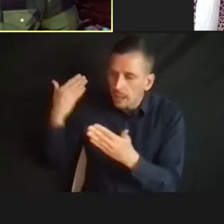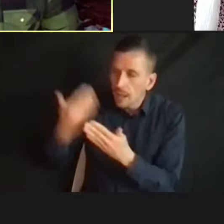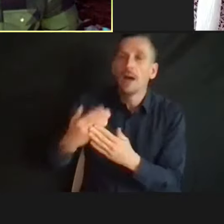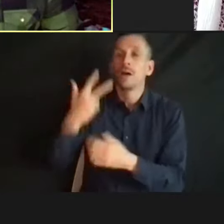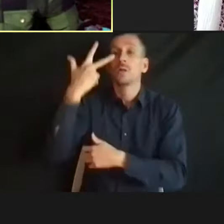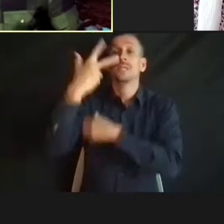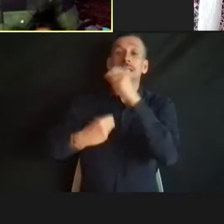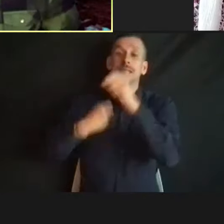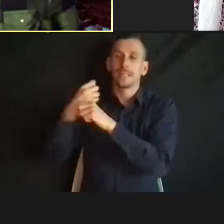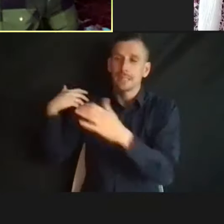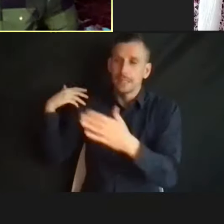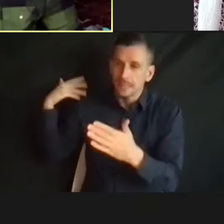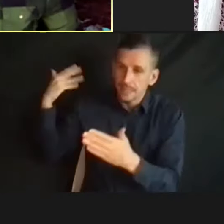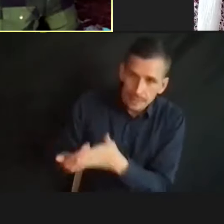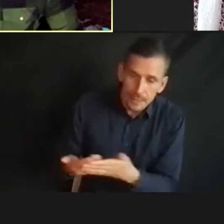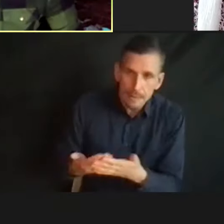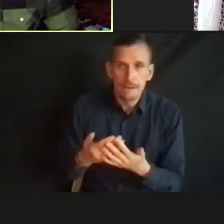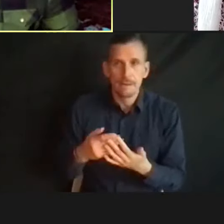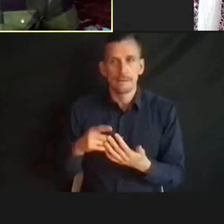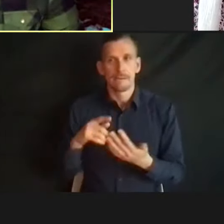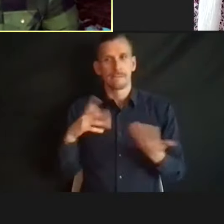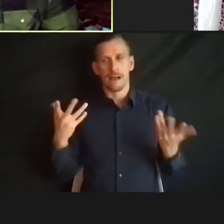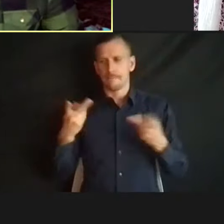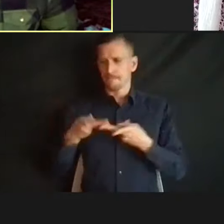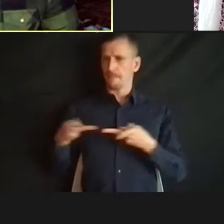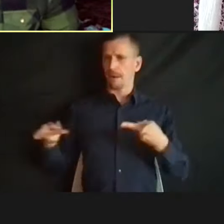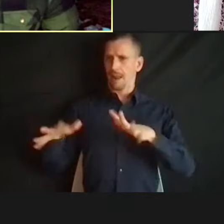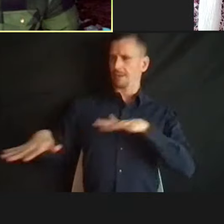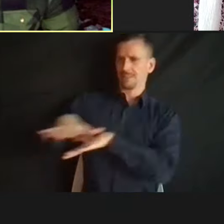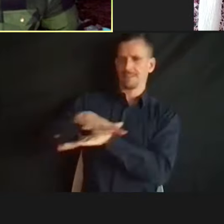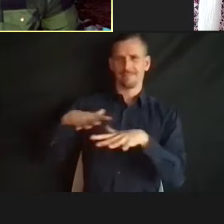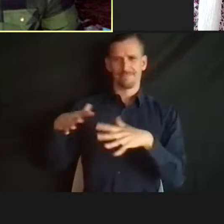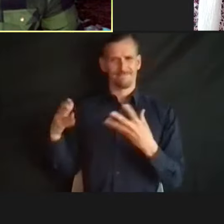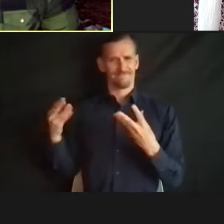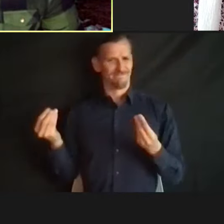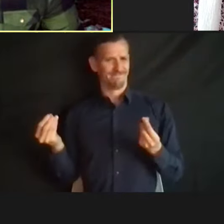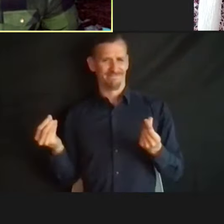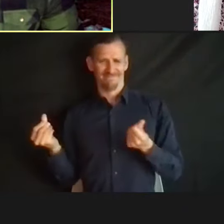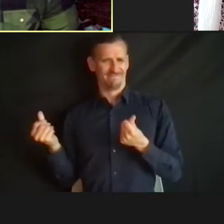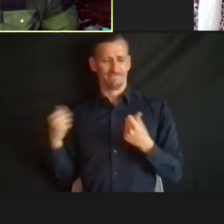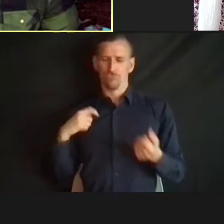and the place became dry. The crops do not grow well as they used to in the first two years.